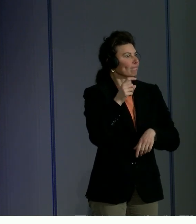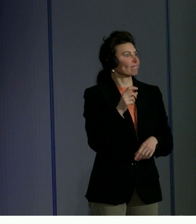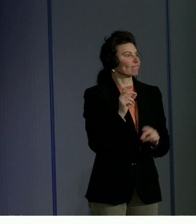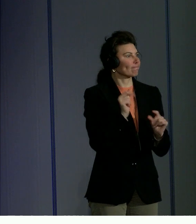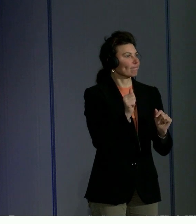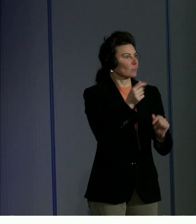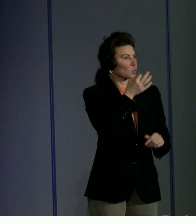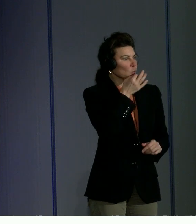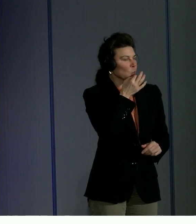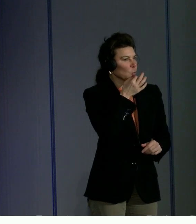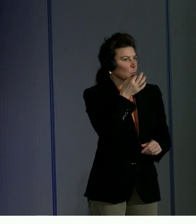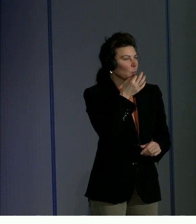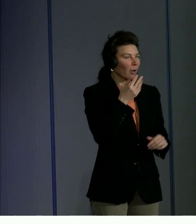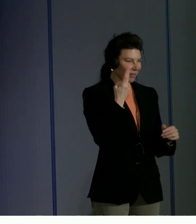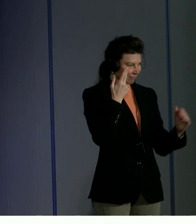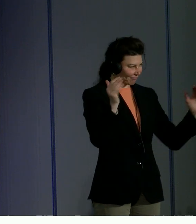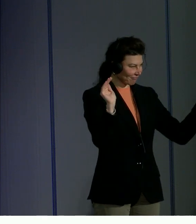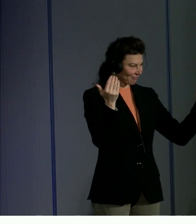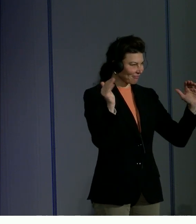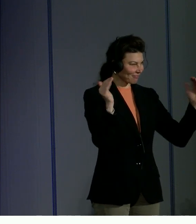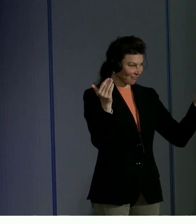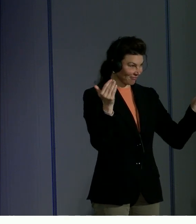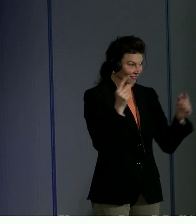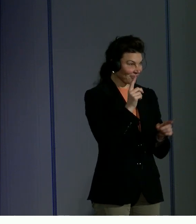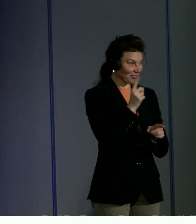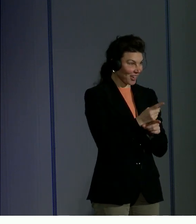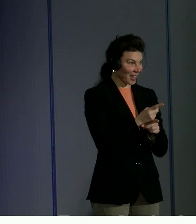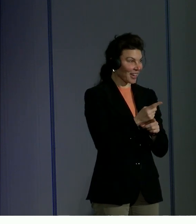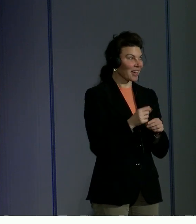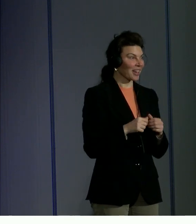So here we see the difference between something that's really